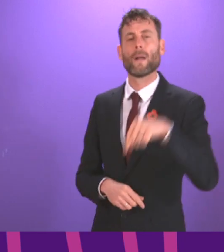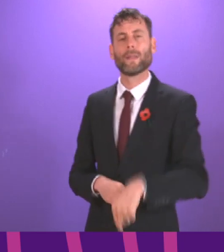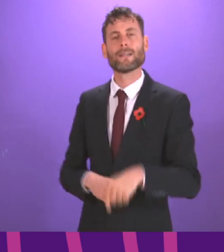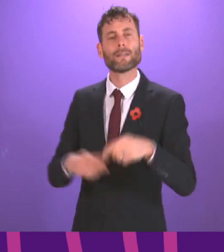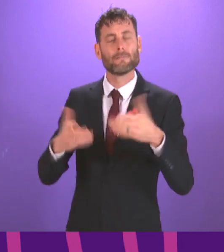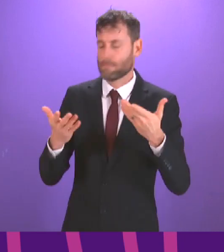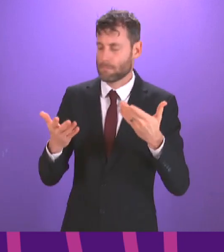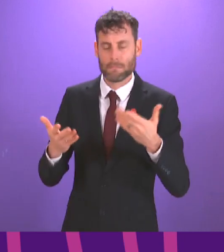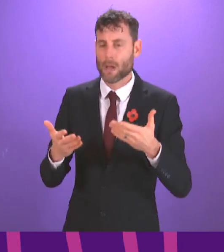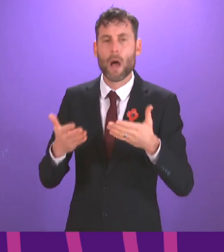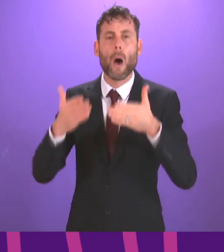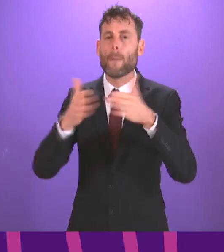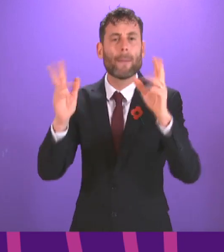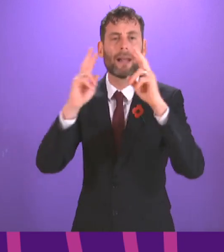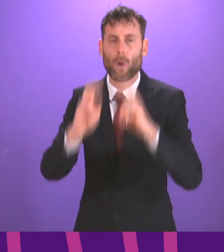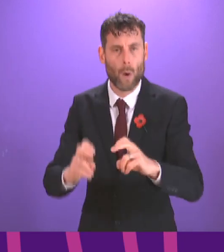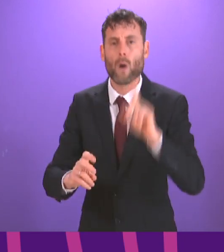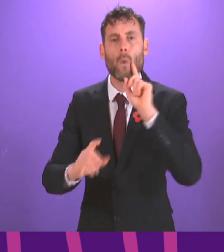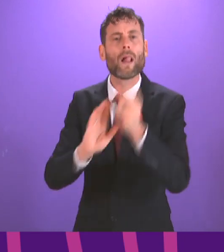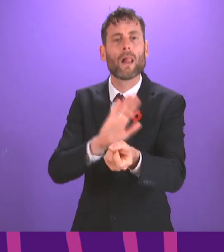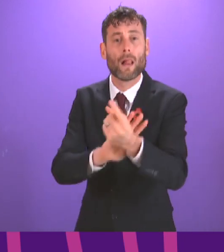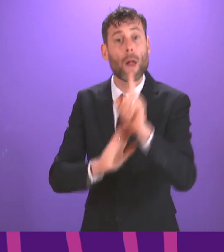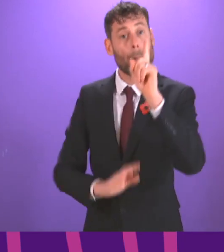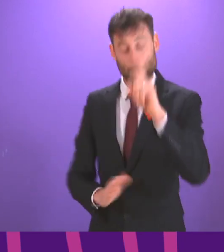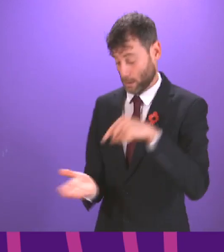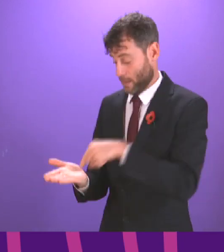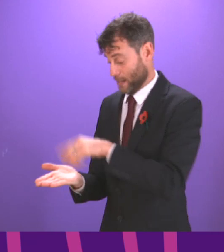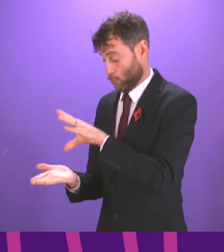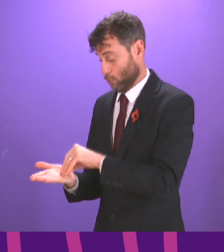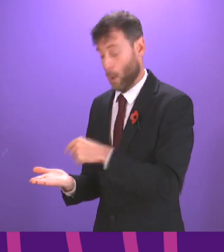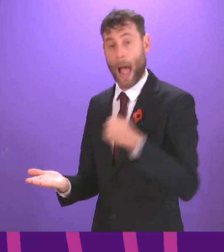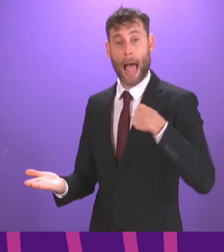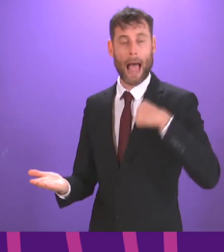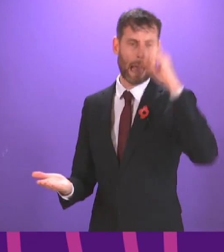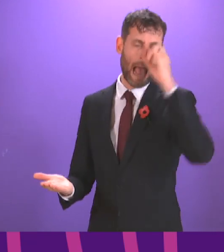As I said yesterday, I expected the report to say something different from what it did